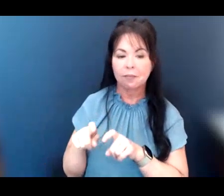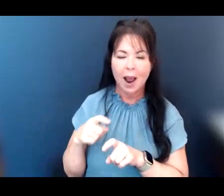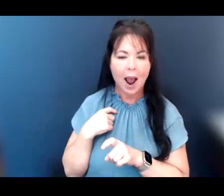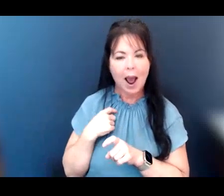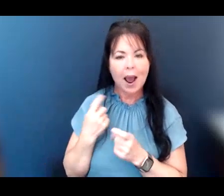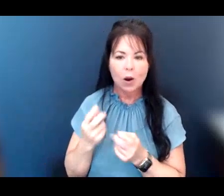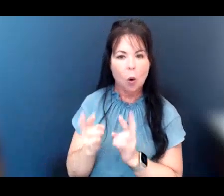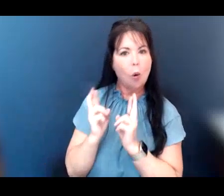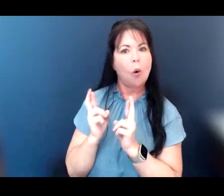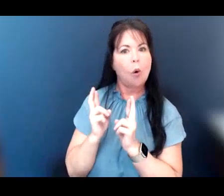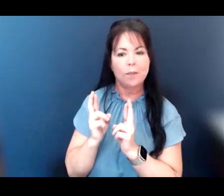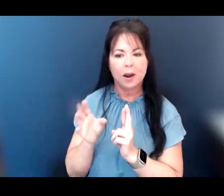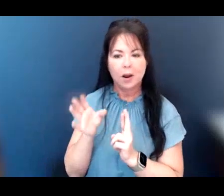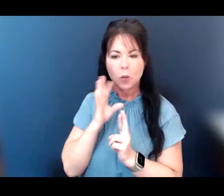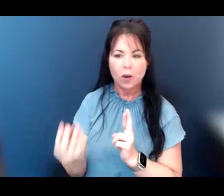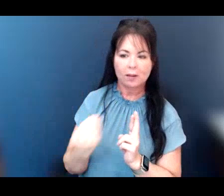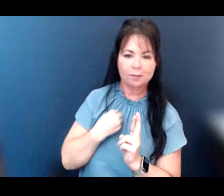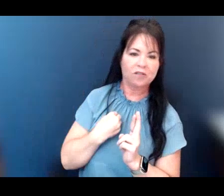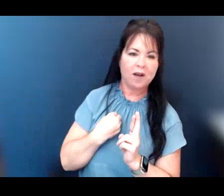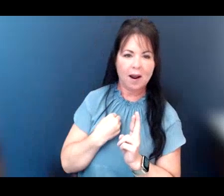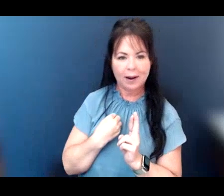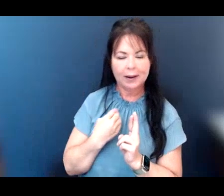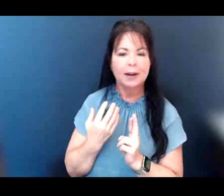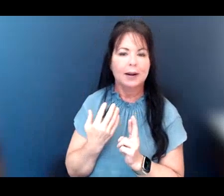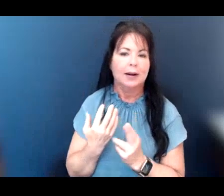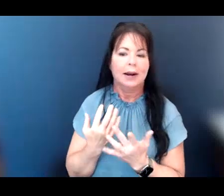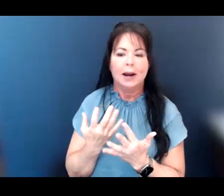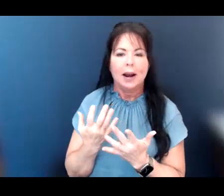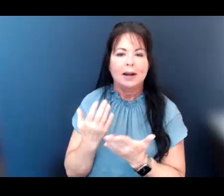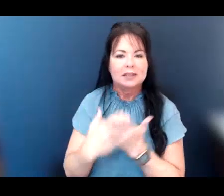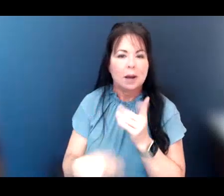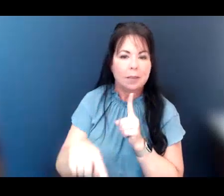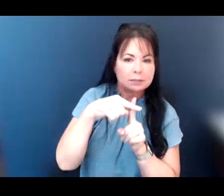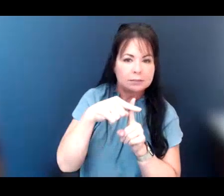of a benefits and drawbacks of it, kind of what I'm doing right now.